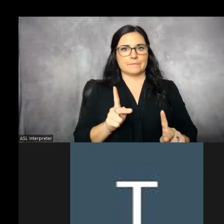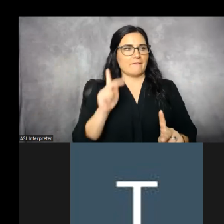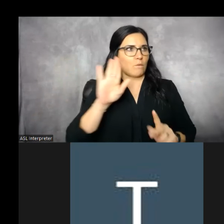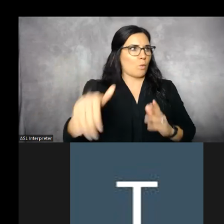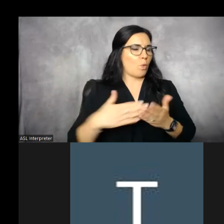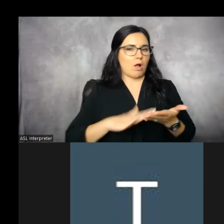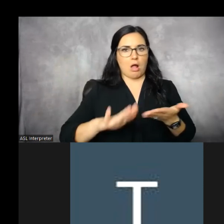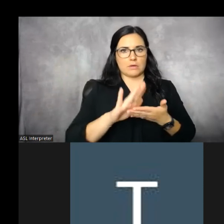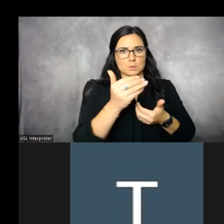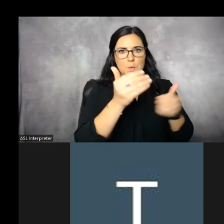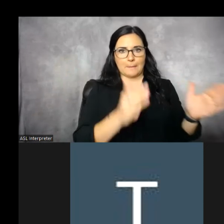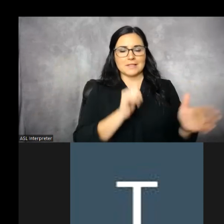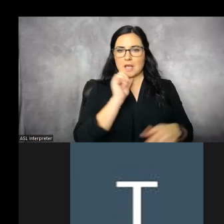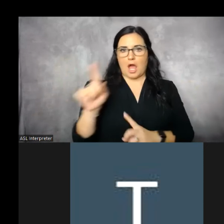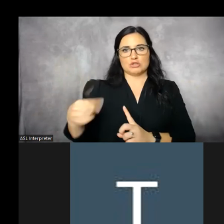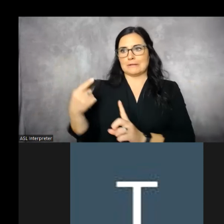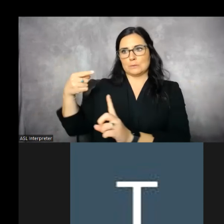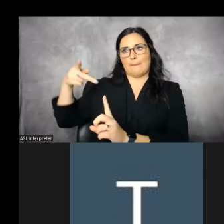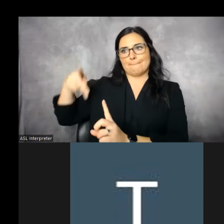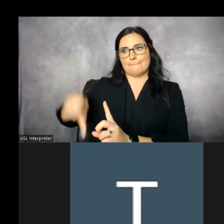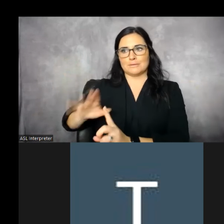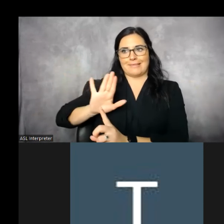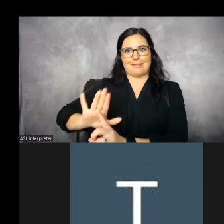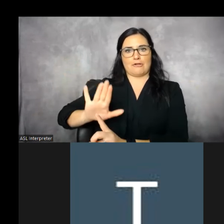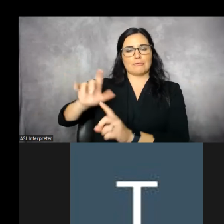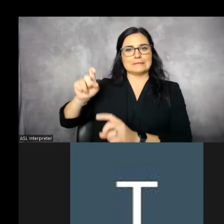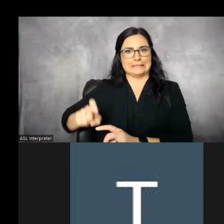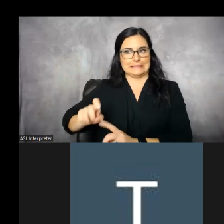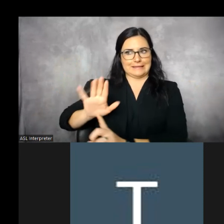And not specifically tied to, say, a particular purchase